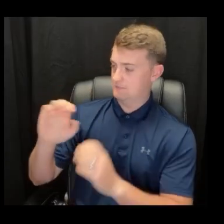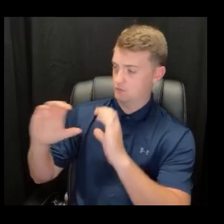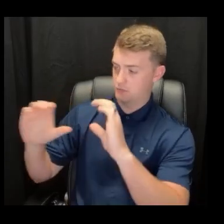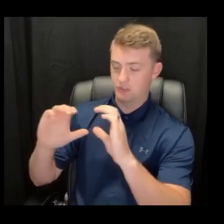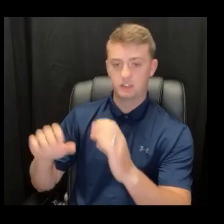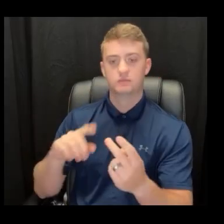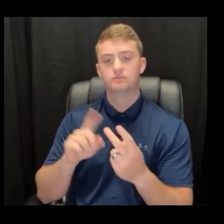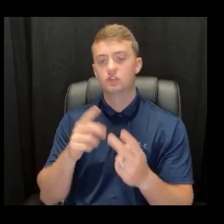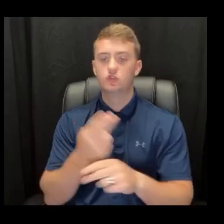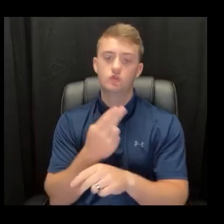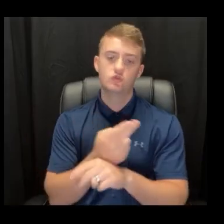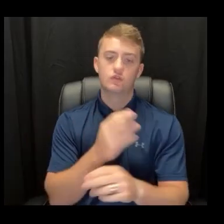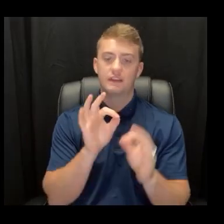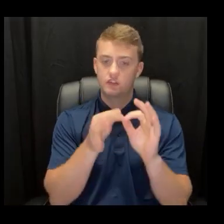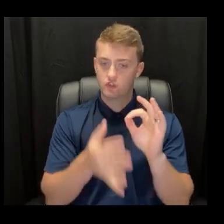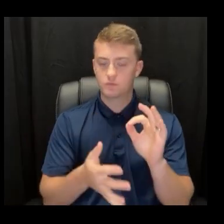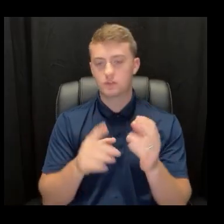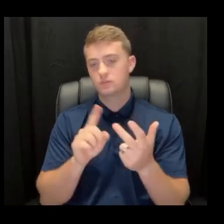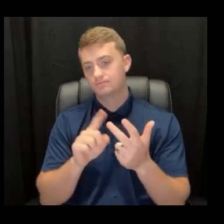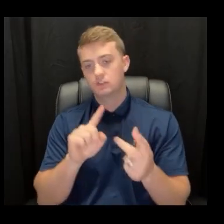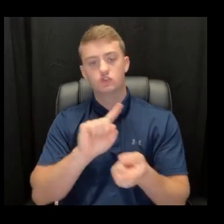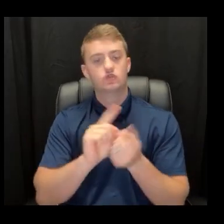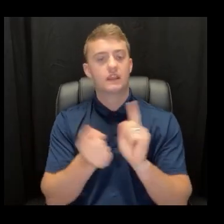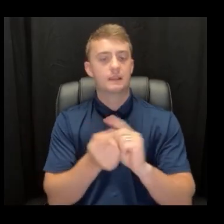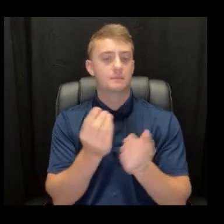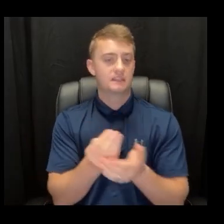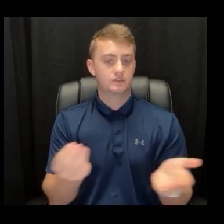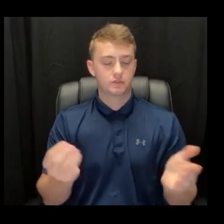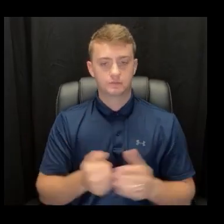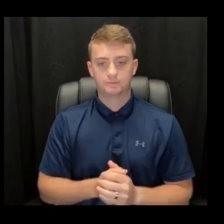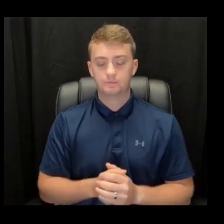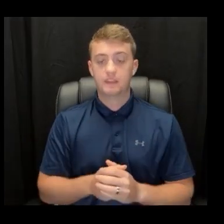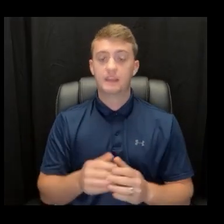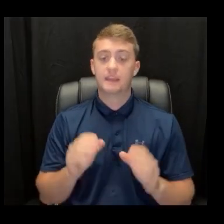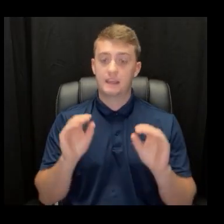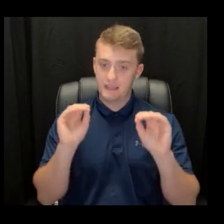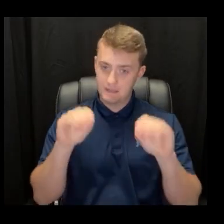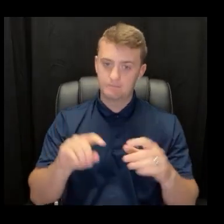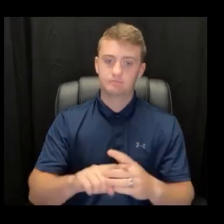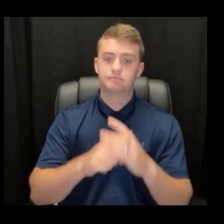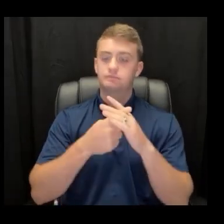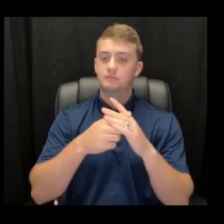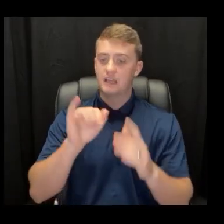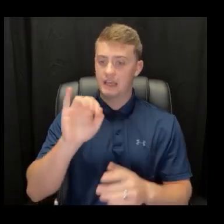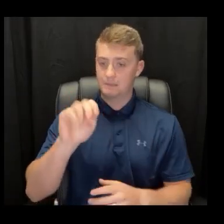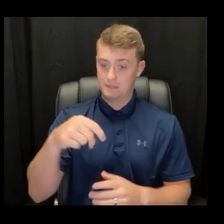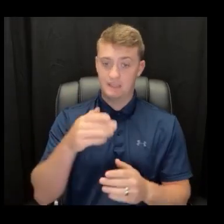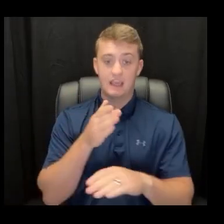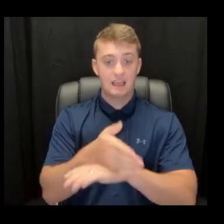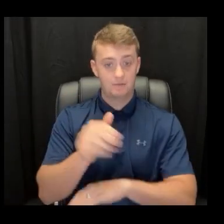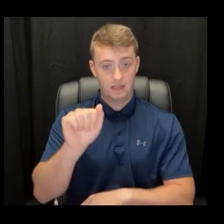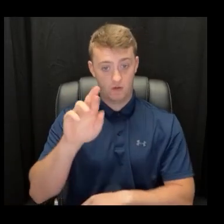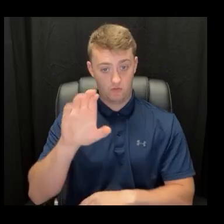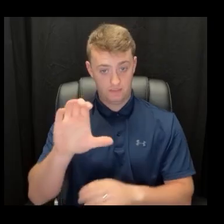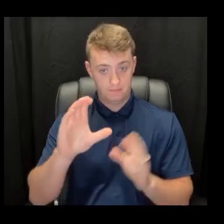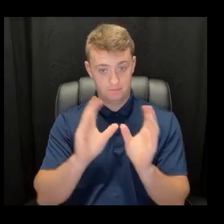interpreters and translated materials. Immediate implementation of IEPs after ARC meetings help